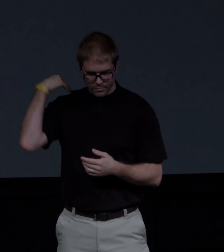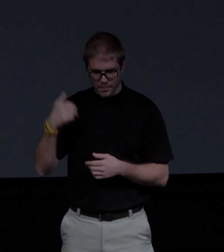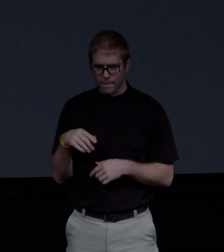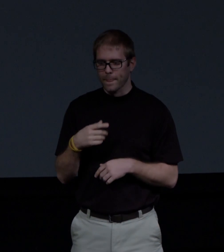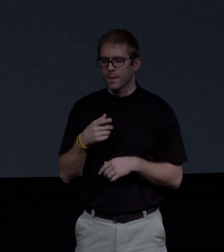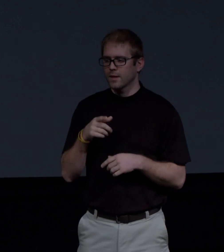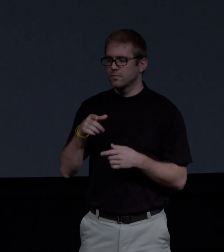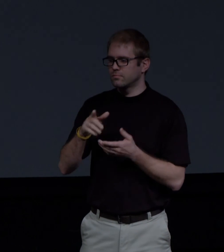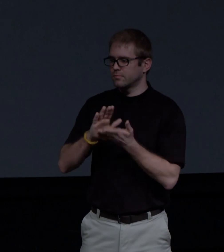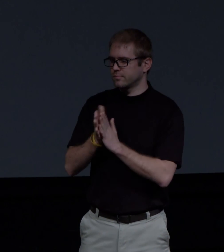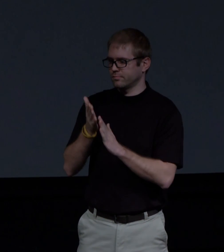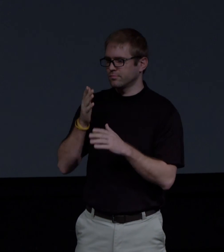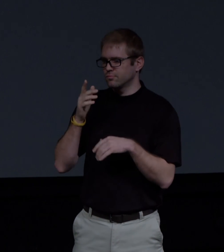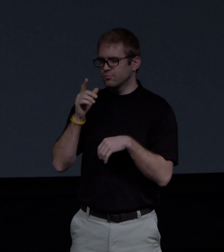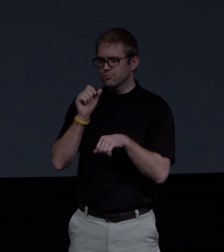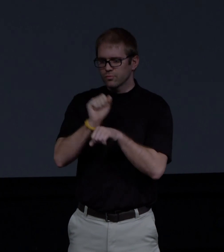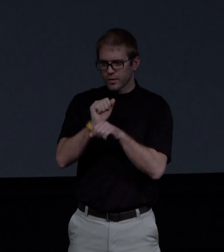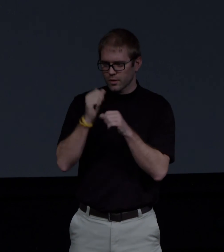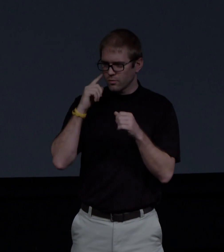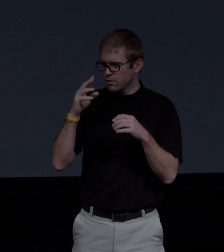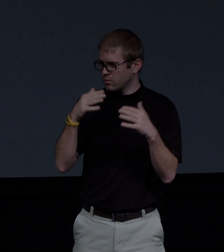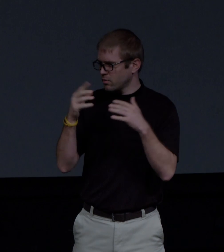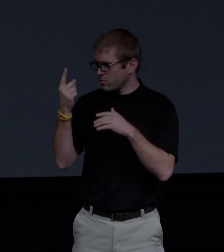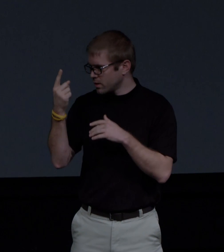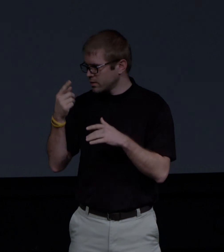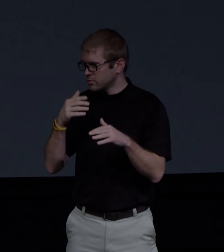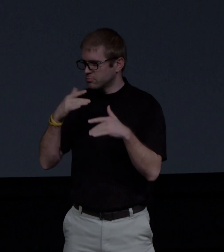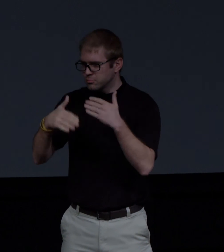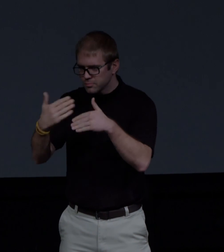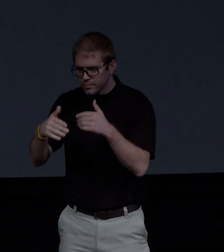an alum of Gallaudet, who has taught